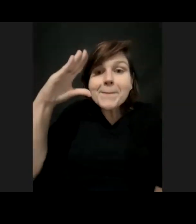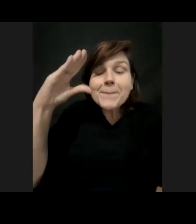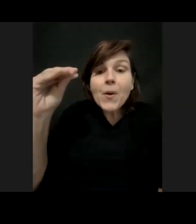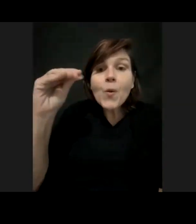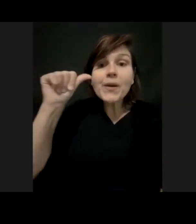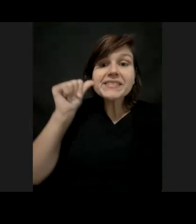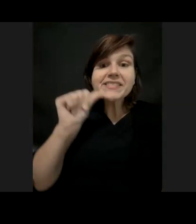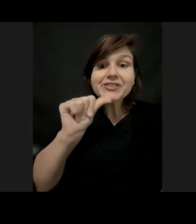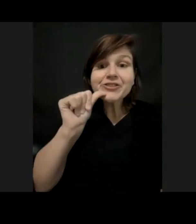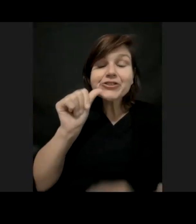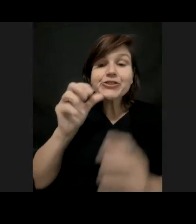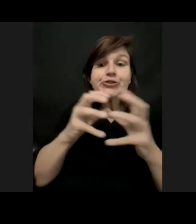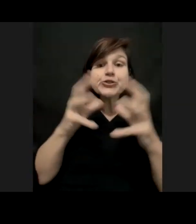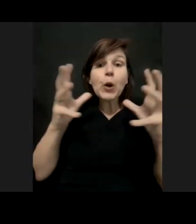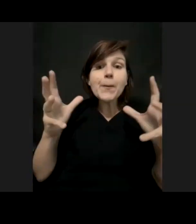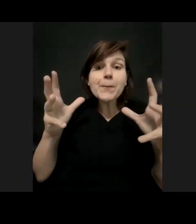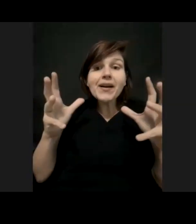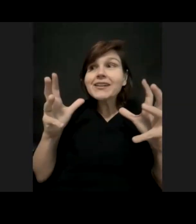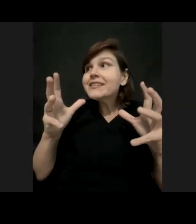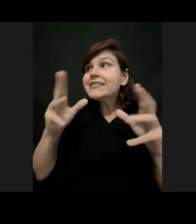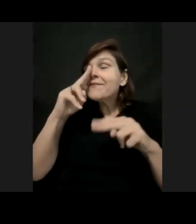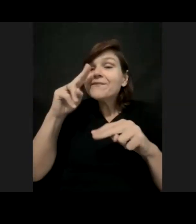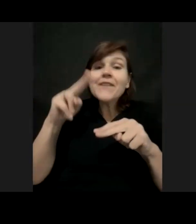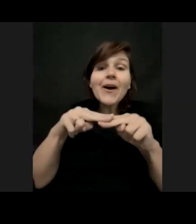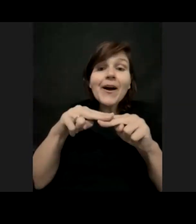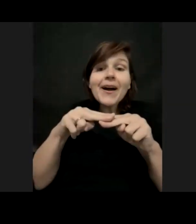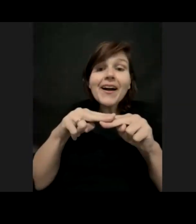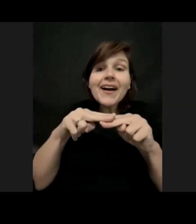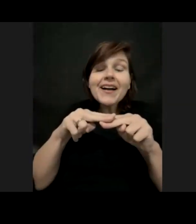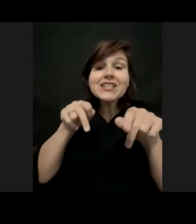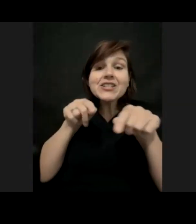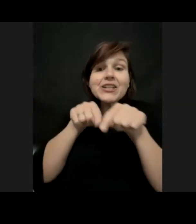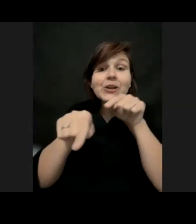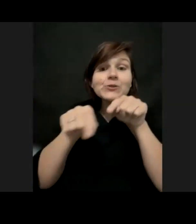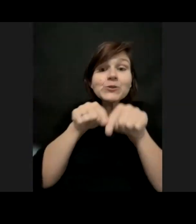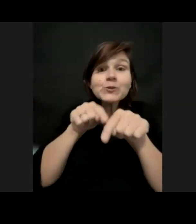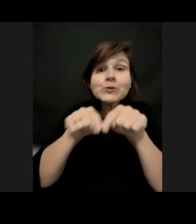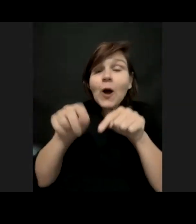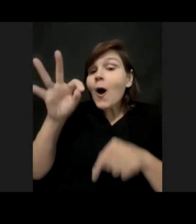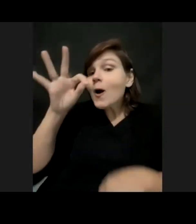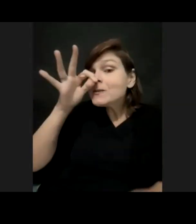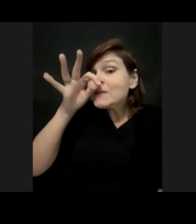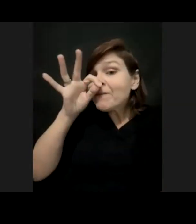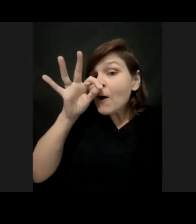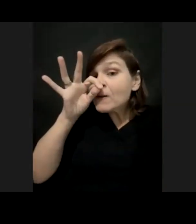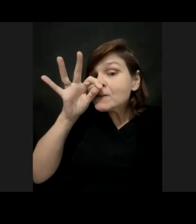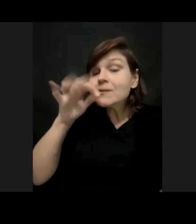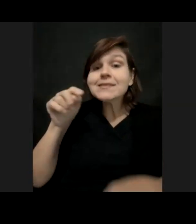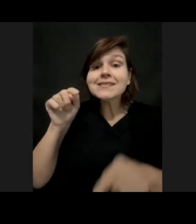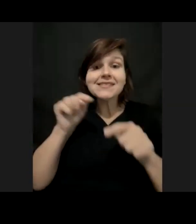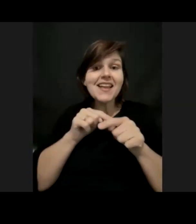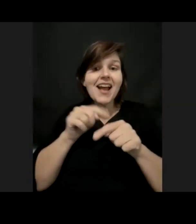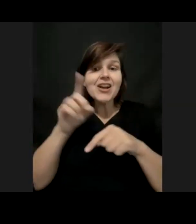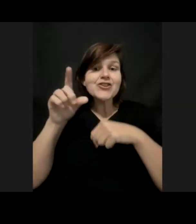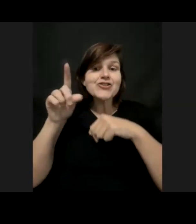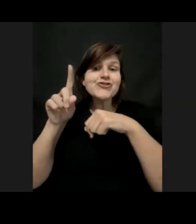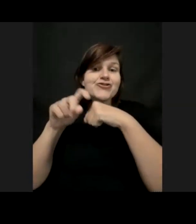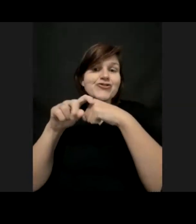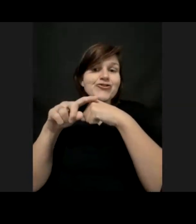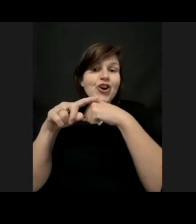Mr. Socks, the Fox, if you like, Mr. Socks the Fox, and Doug the Slooowww Slug.